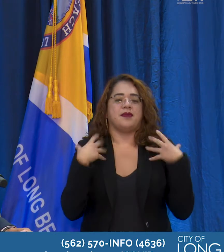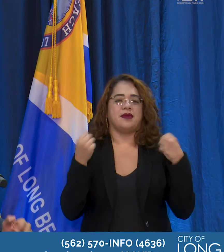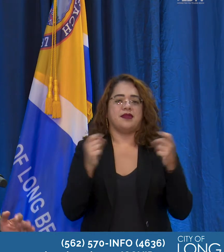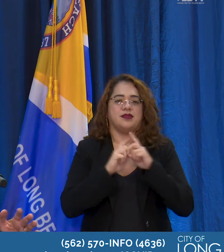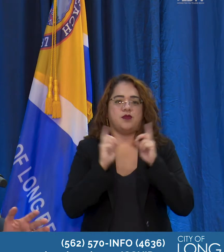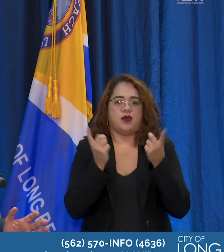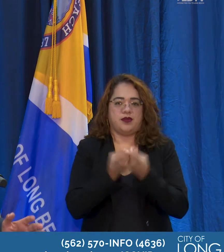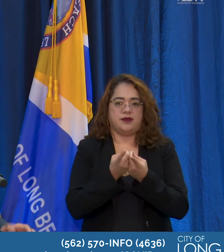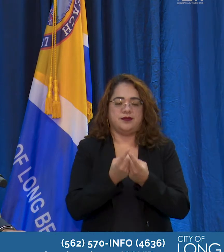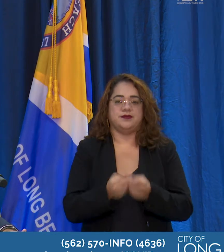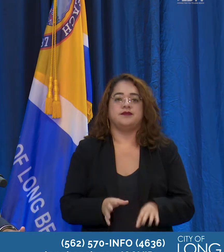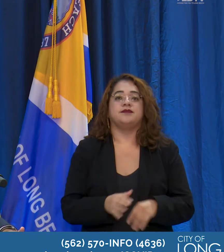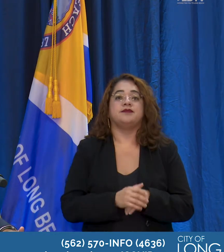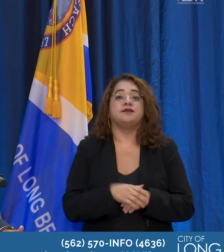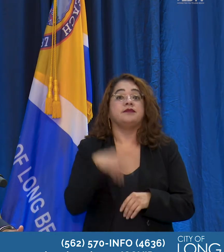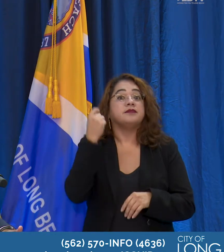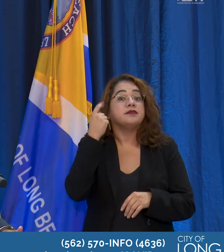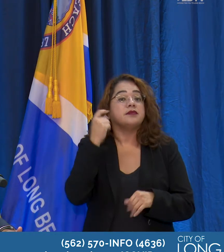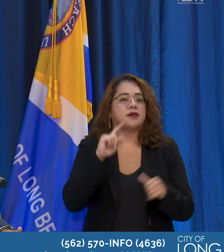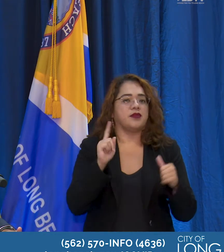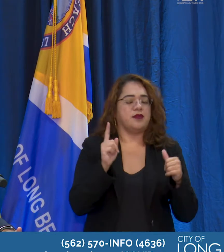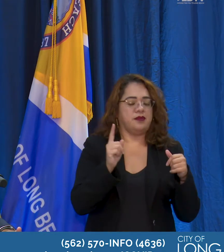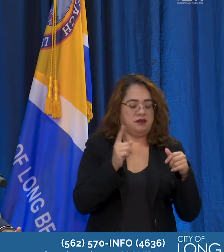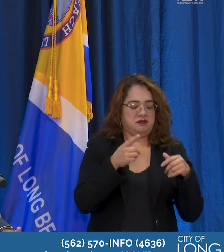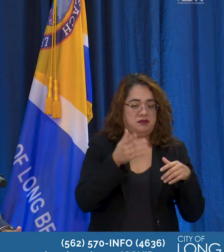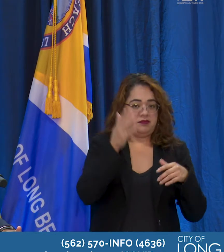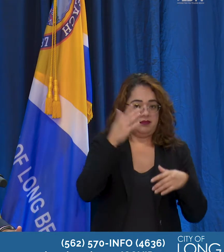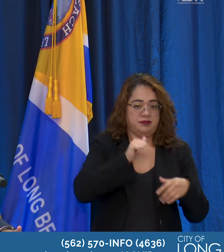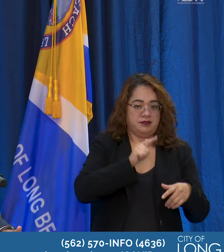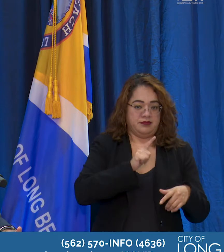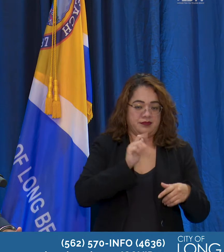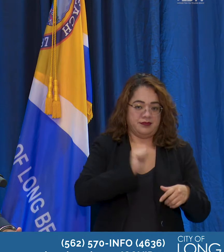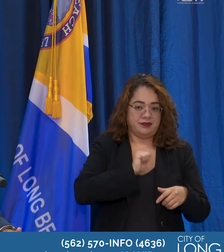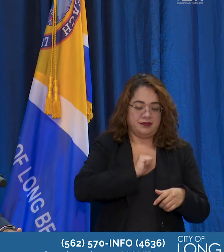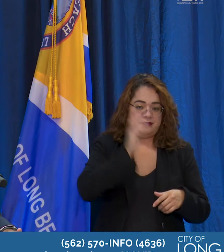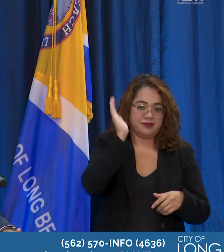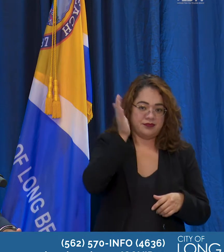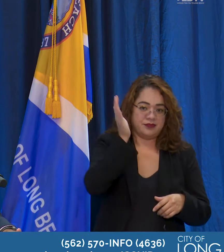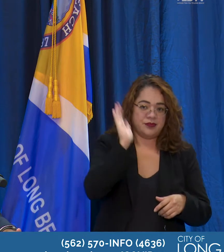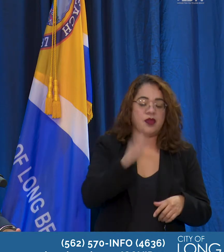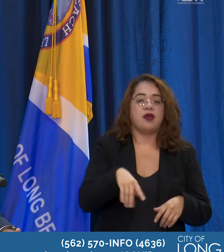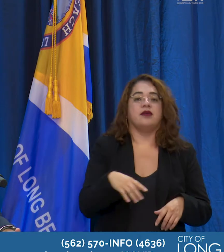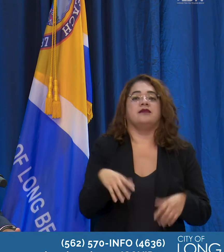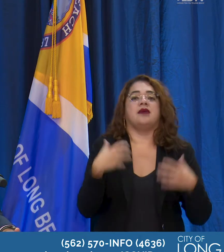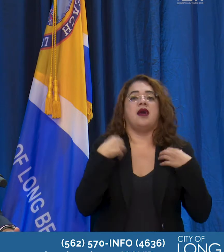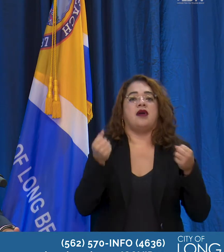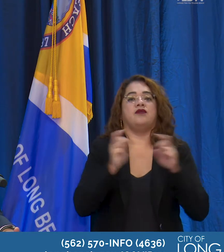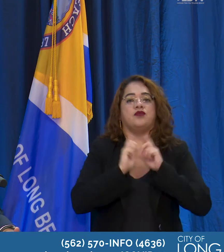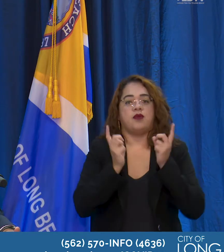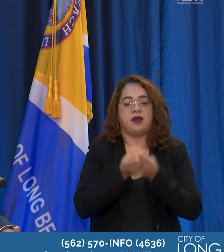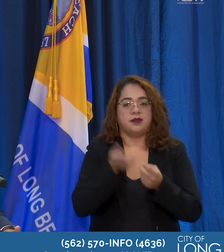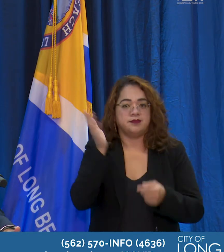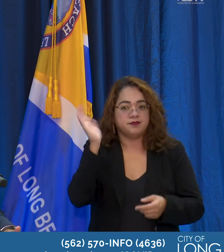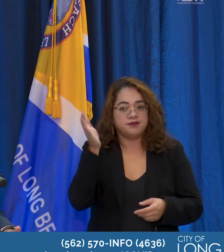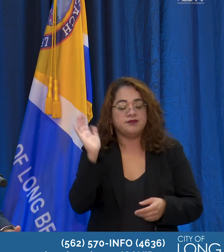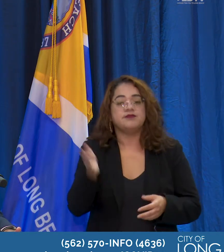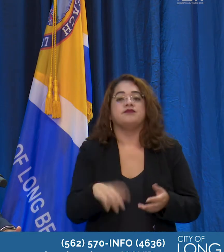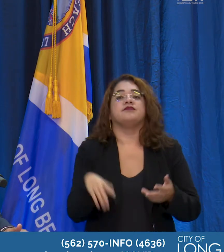we do any questions and also we have the health department who is here always Kelly Colopy your director